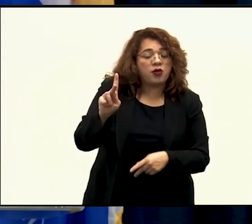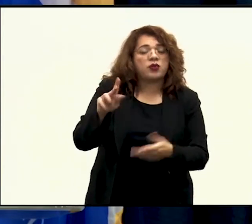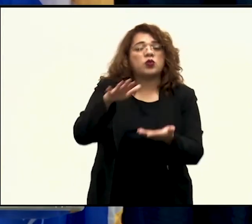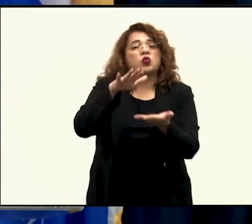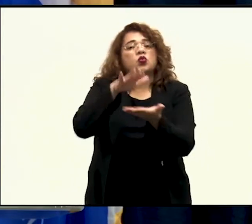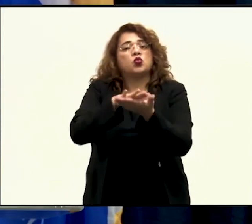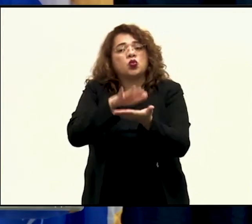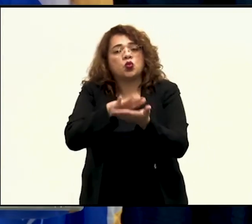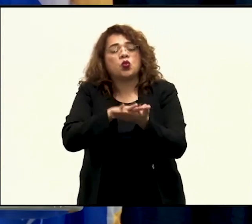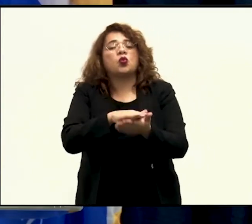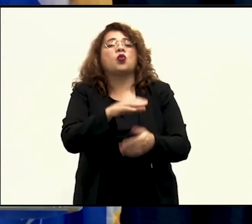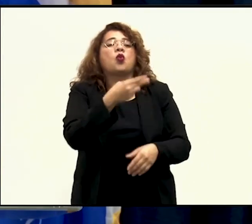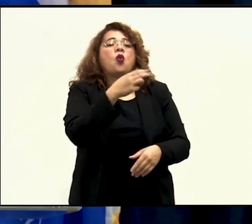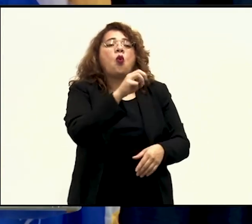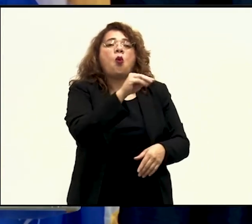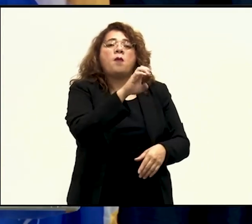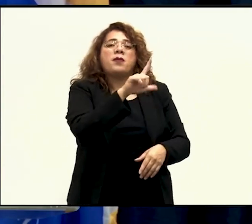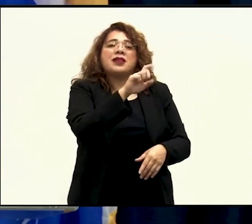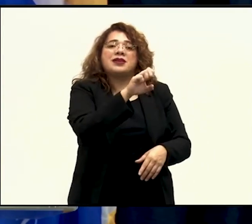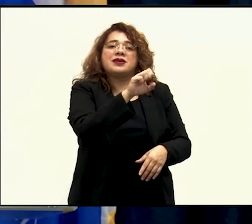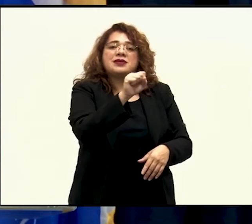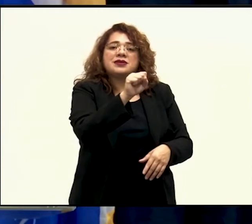and encampments, and in people's homes.